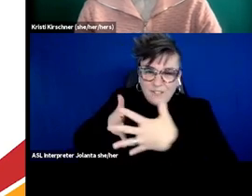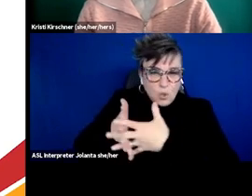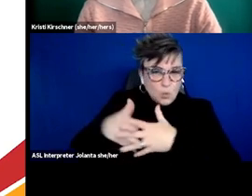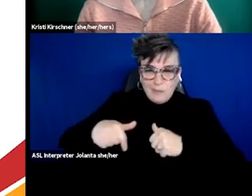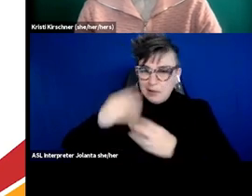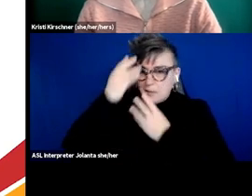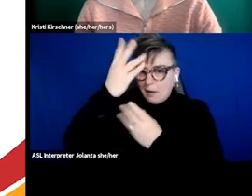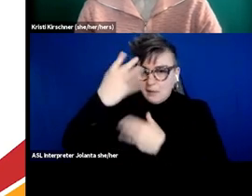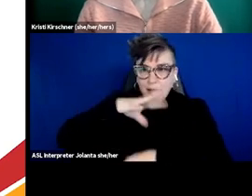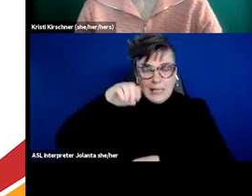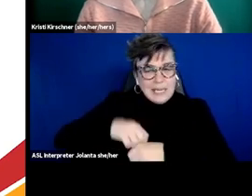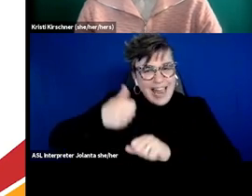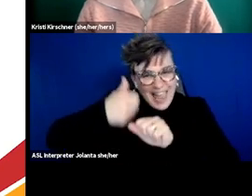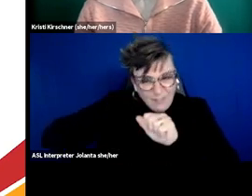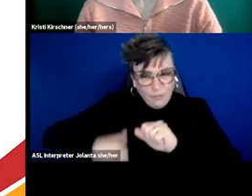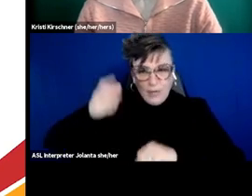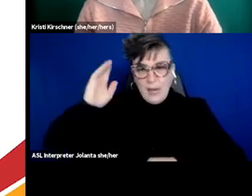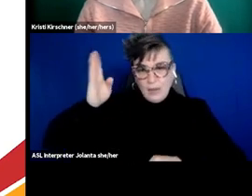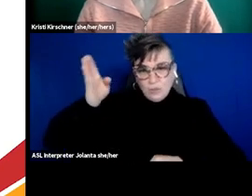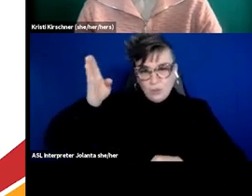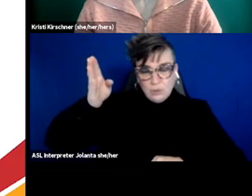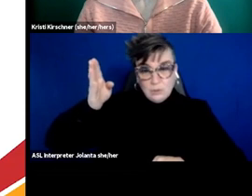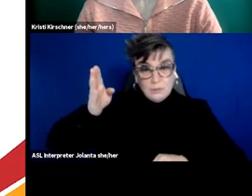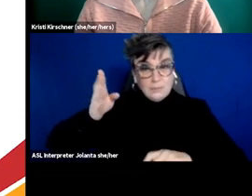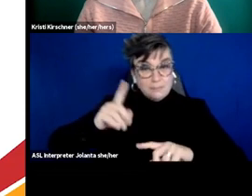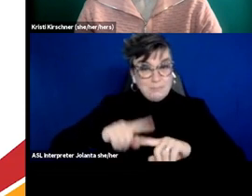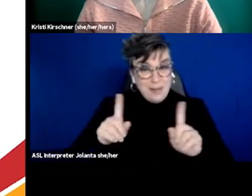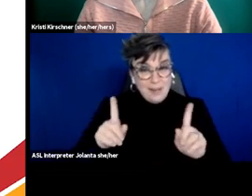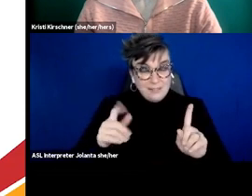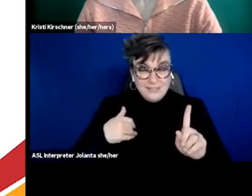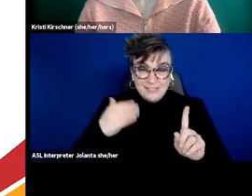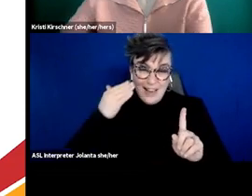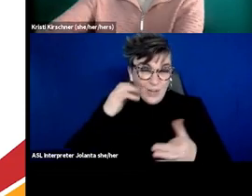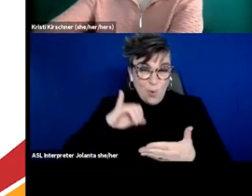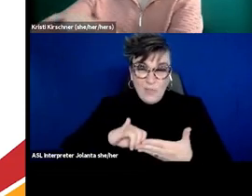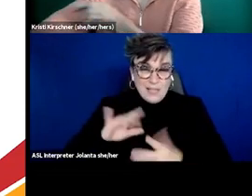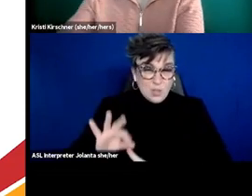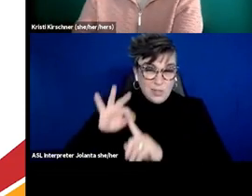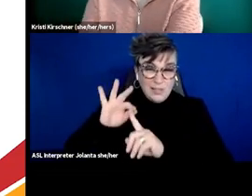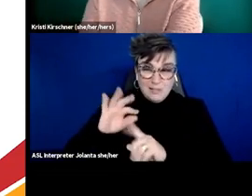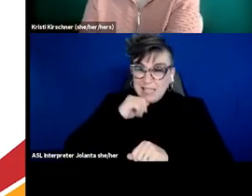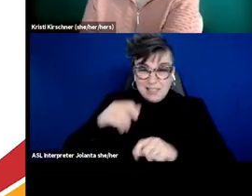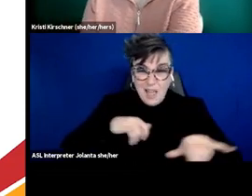in every lecture that I give but I know that’s not the same for everyone. And often you will